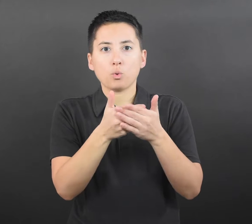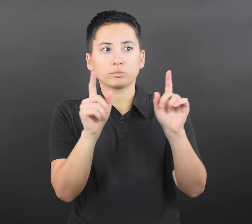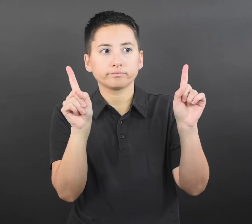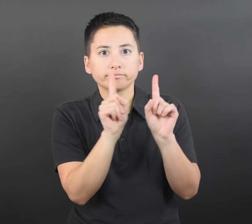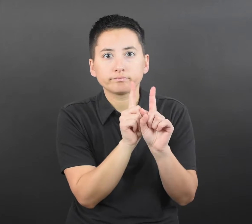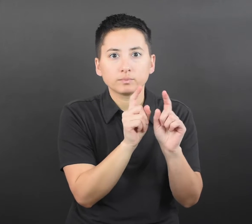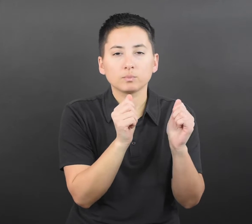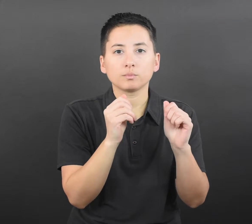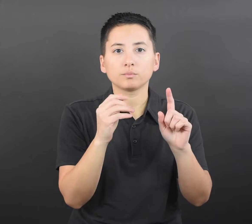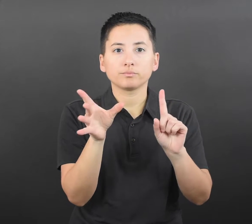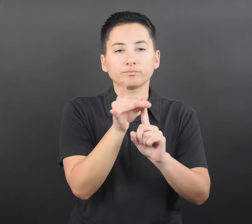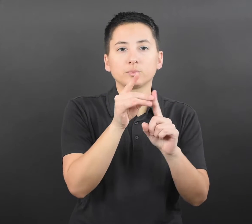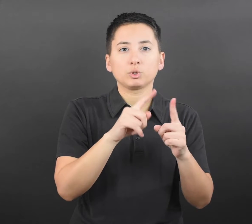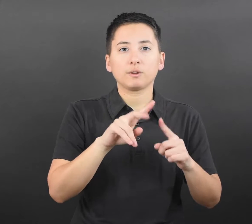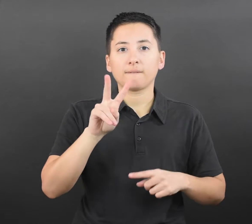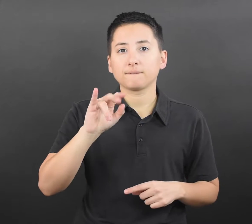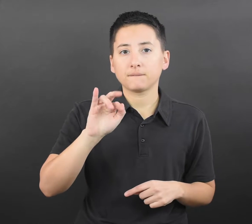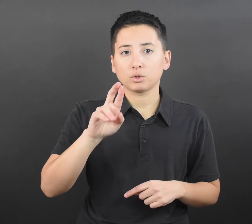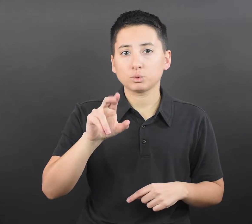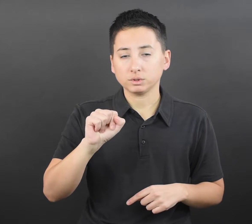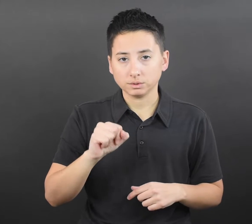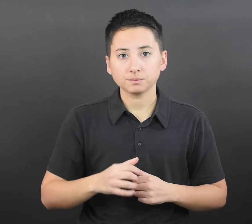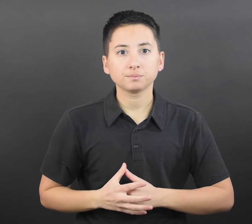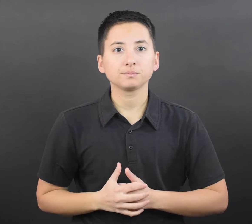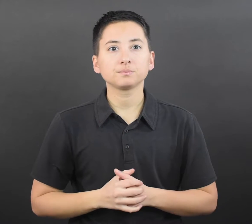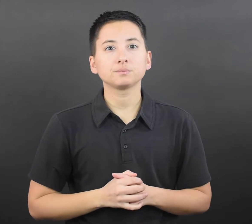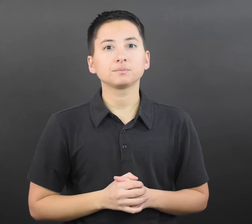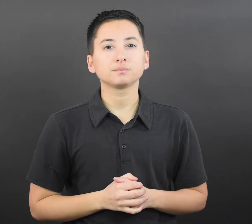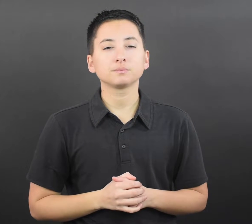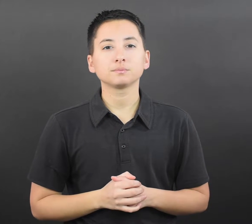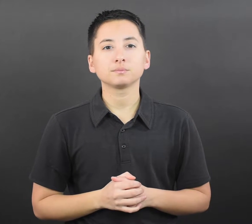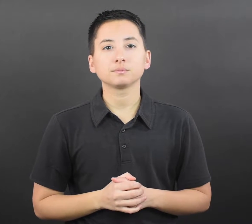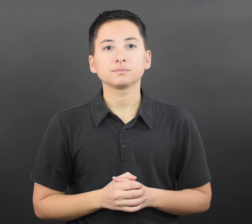Recommendations for all close contacts with exposure to the virus